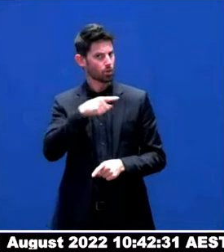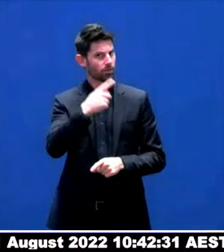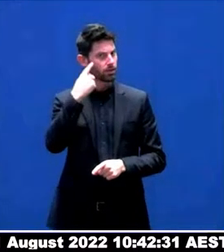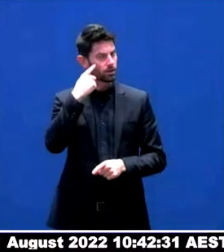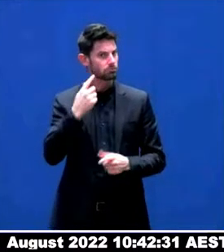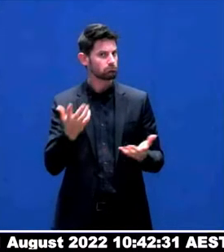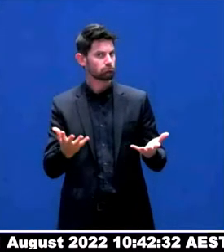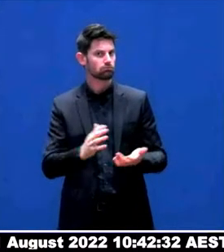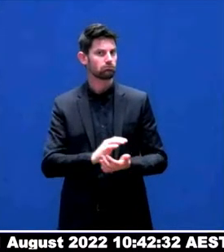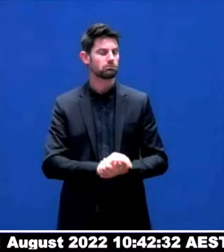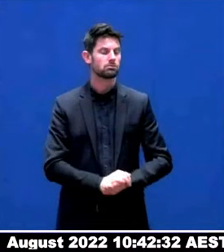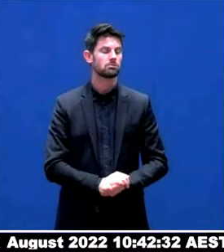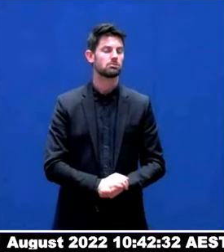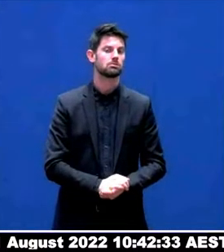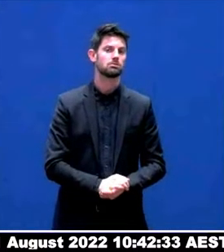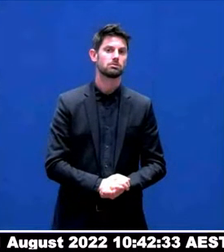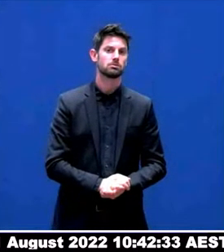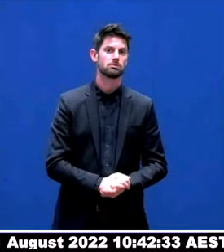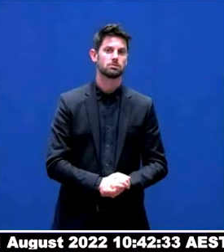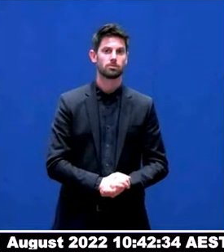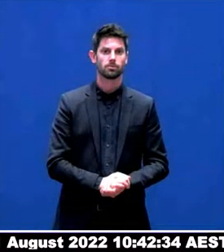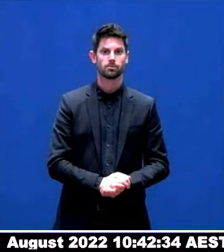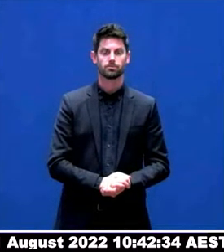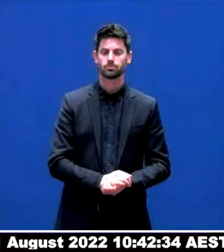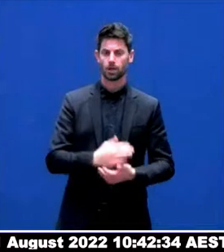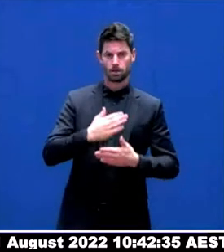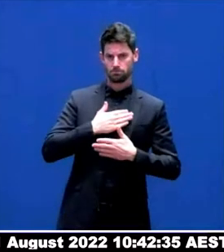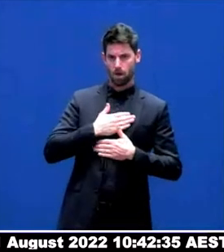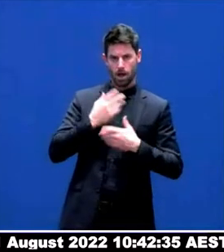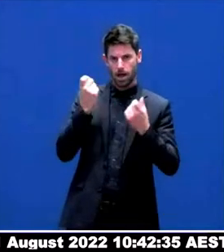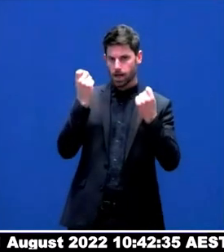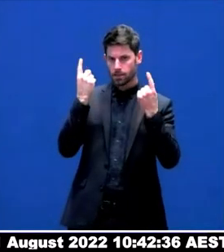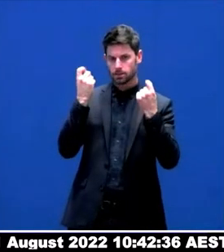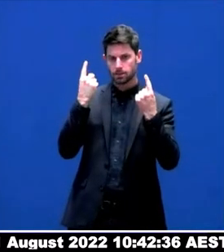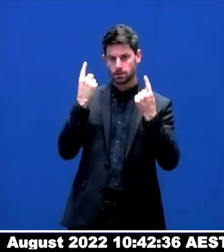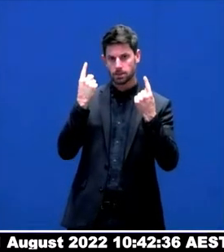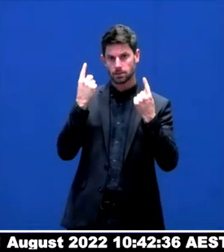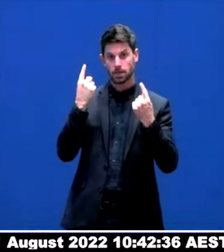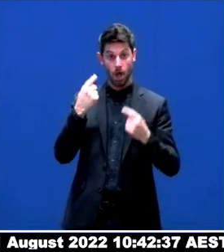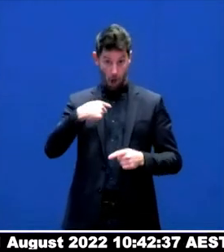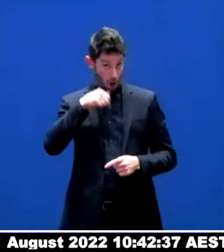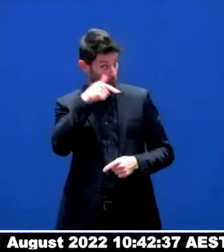Why do you think that happened? DEBBIE MITCHELL: As I understand it, Commissioner - I know you weren't there. No. No.